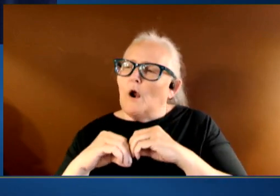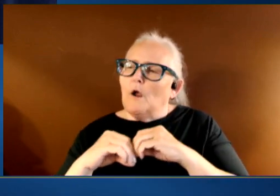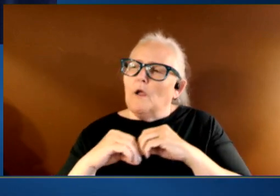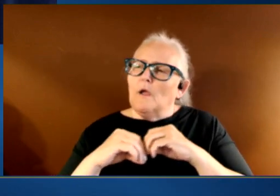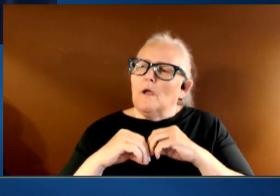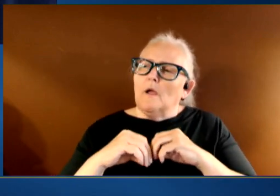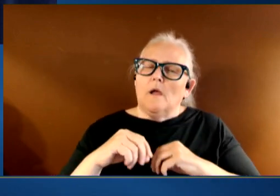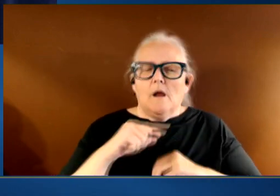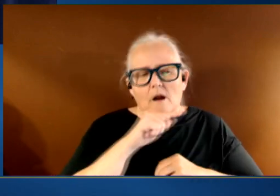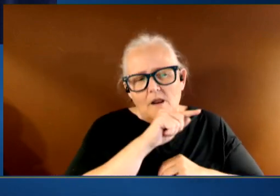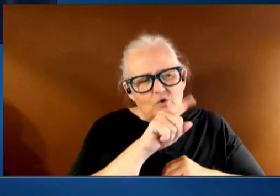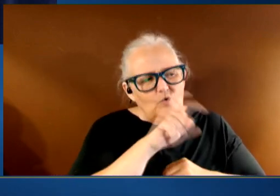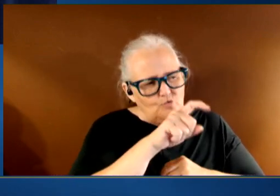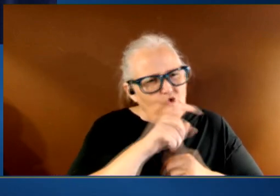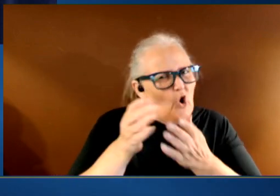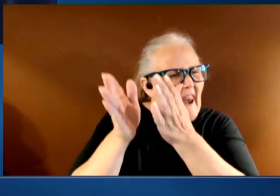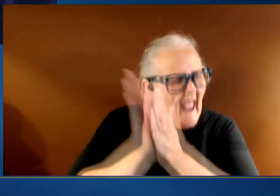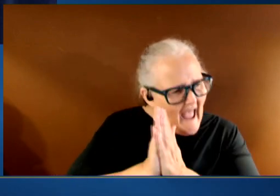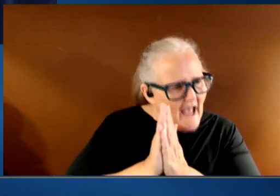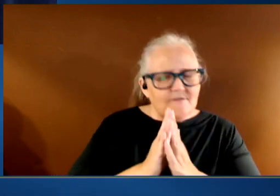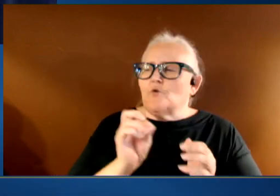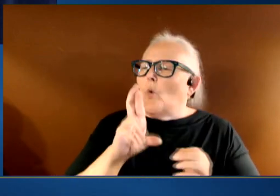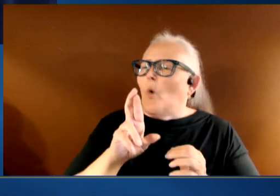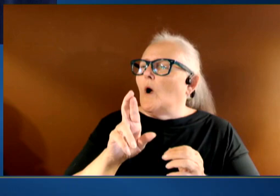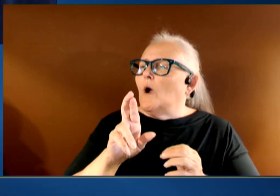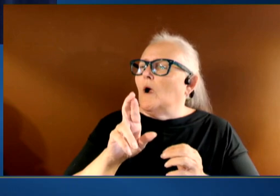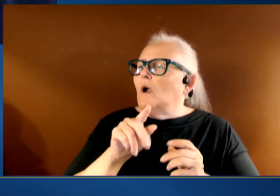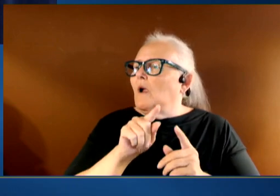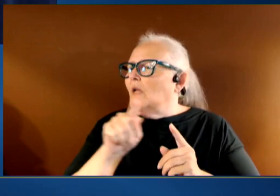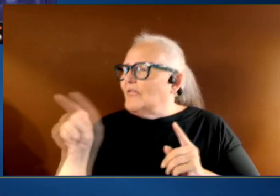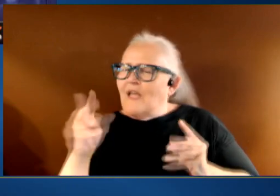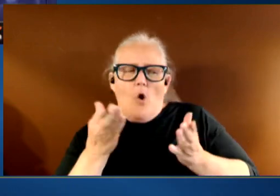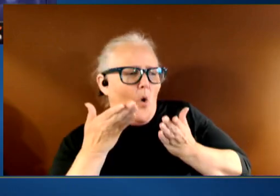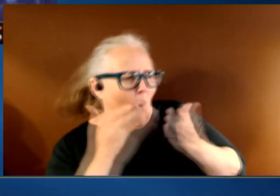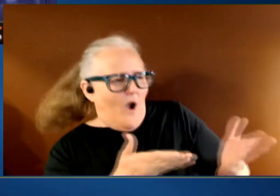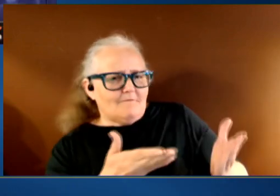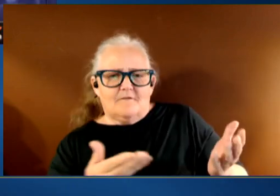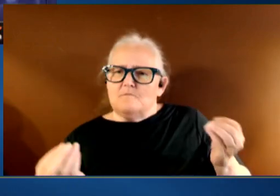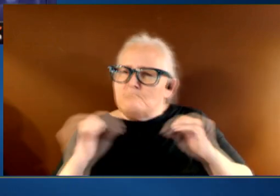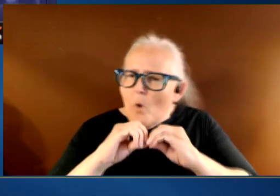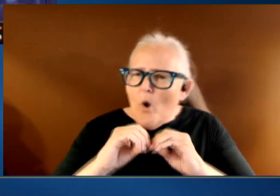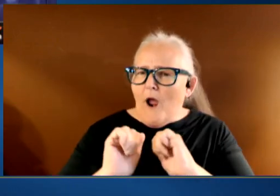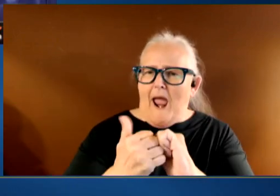treatment? How do we increase the number of people who are getting these therapies?